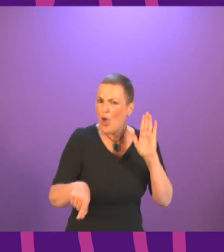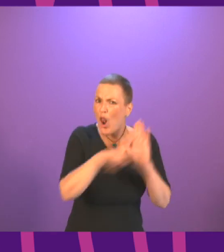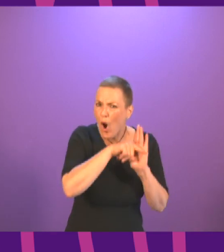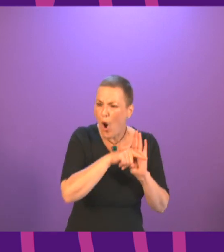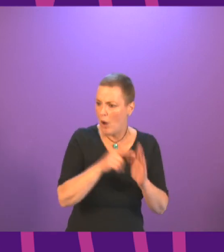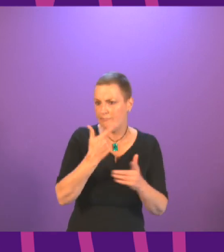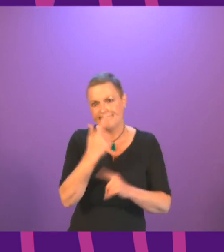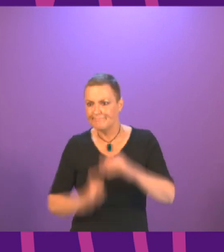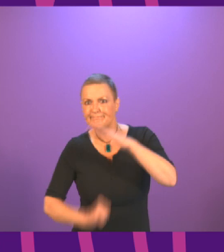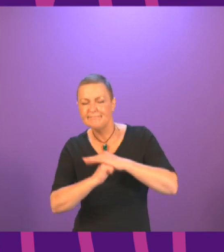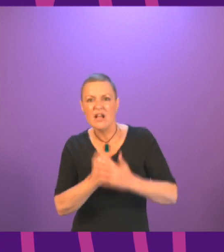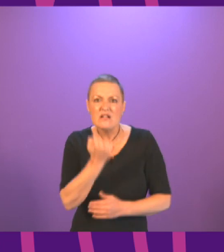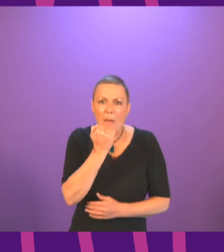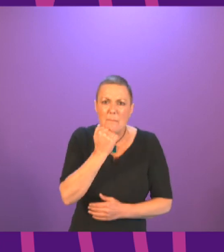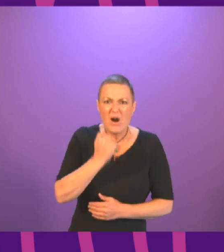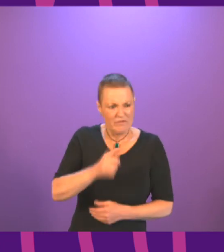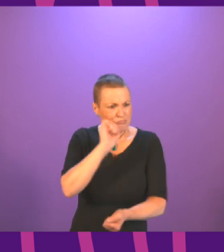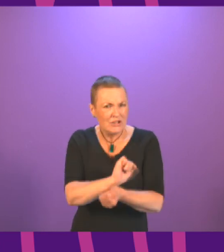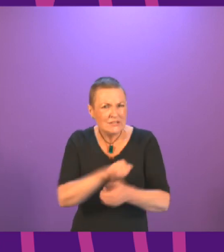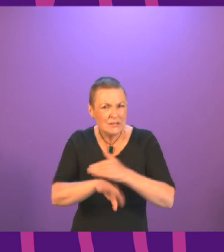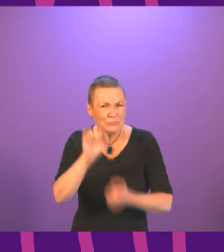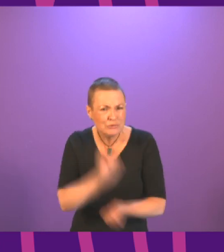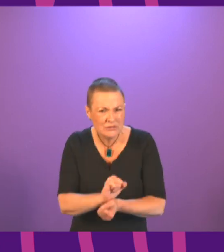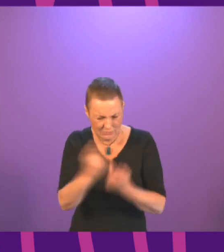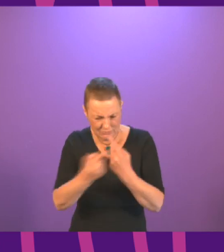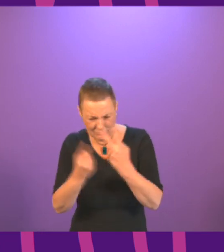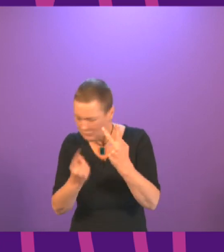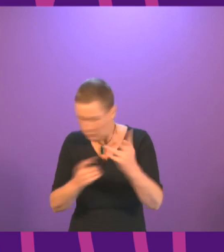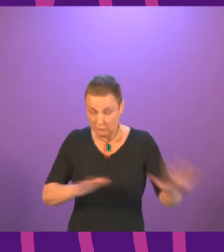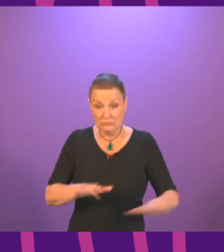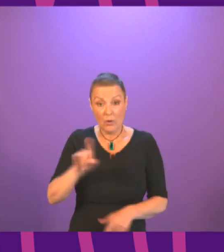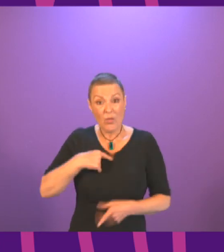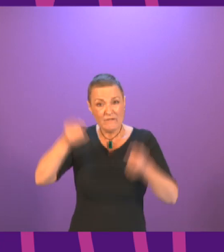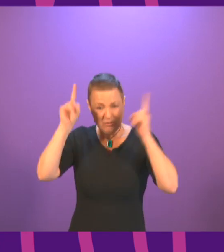and increase the use of suspended sentences and sentence discounts. Will the First Minister rule out every one of those proposals?